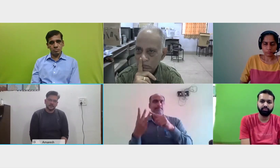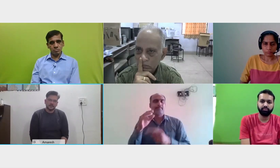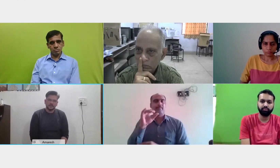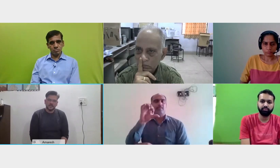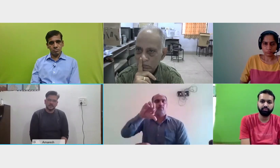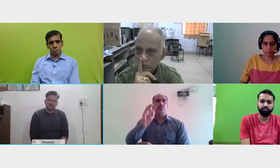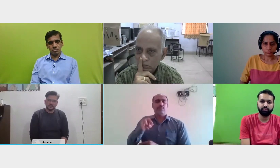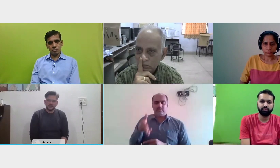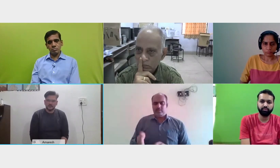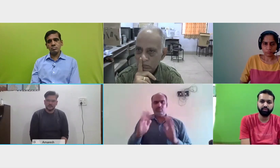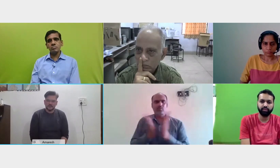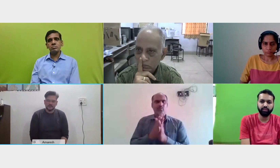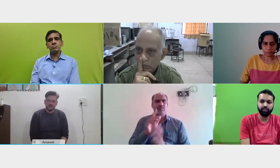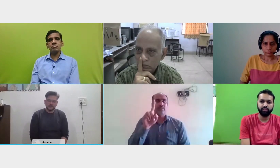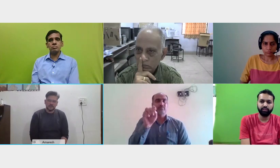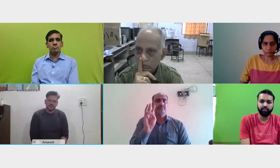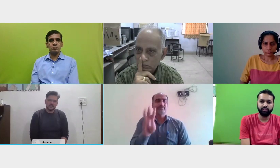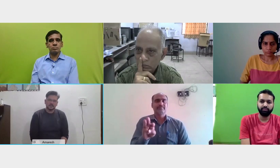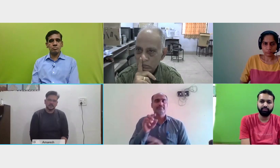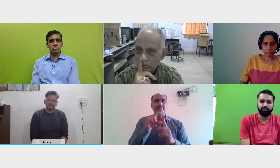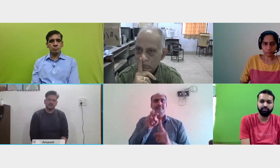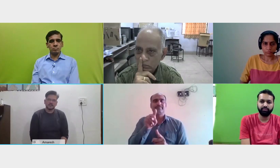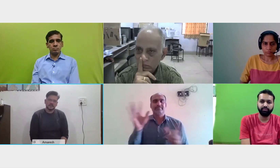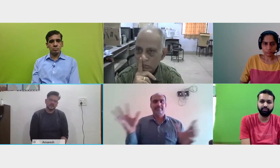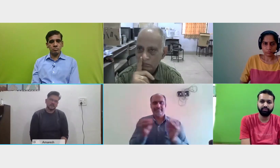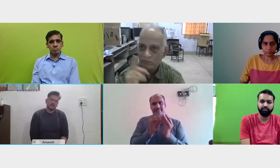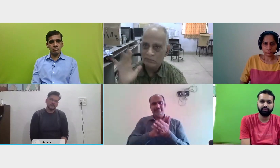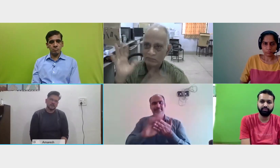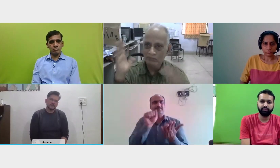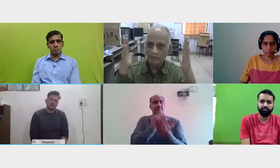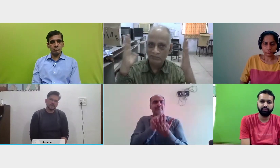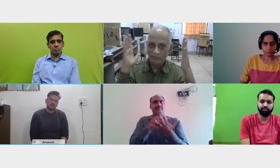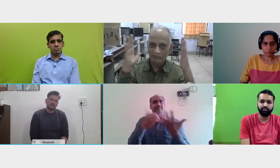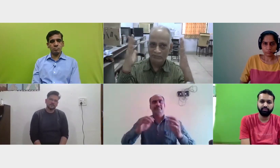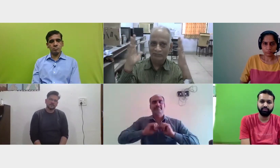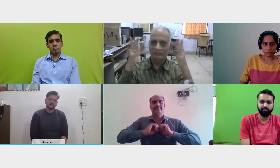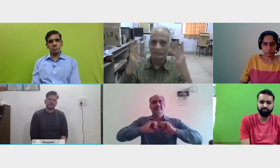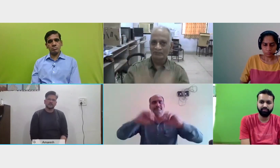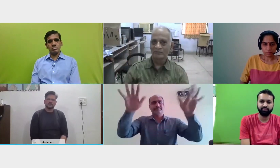again we had six thousand words and in the third set we had around four thousand and